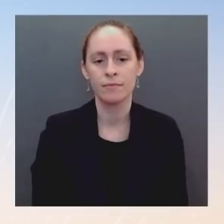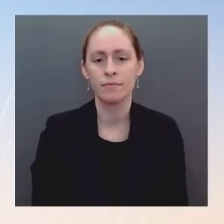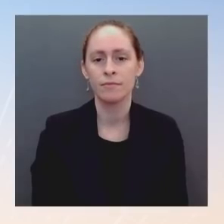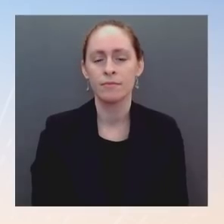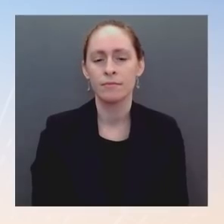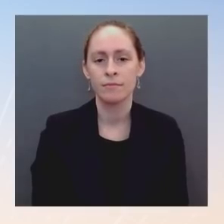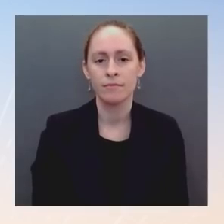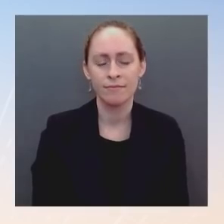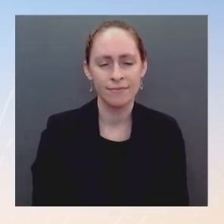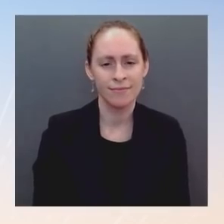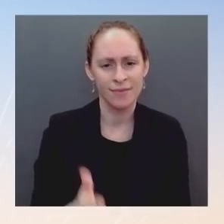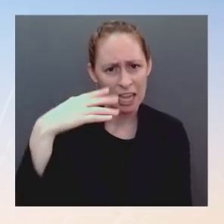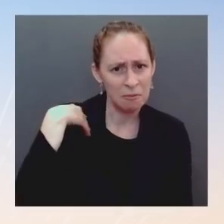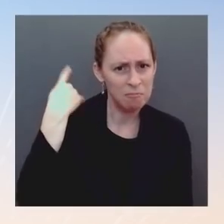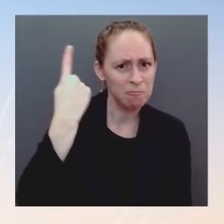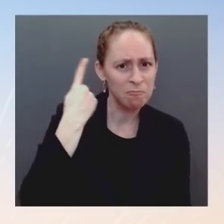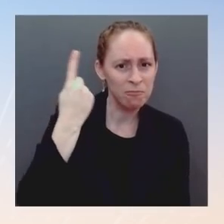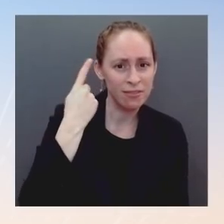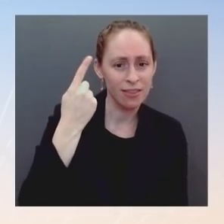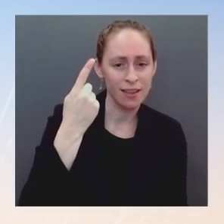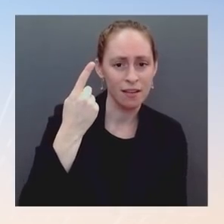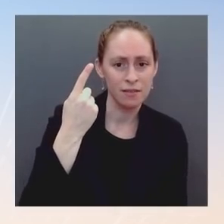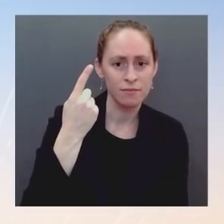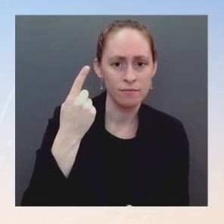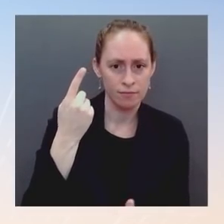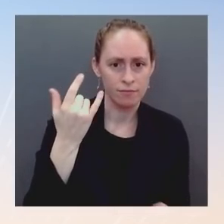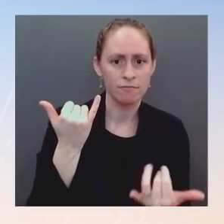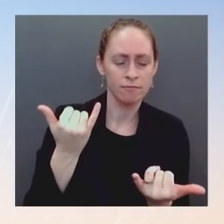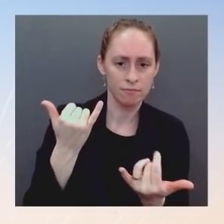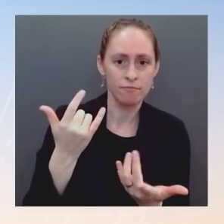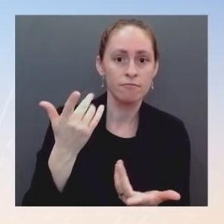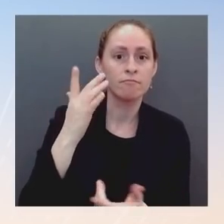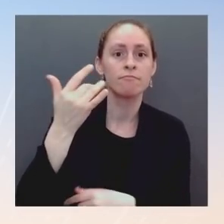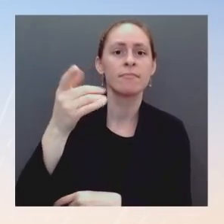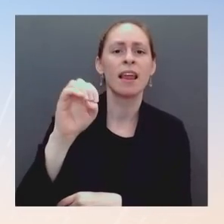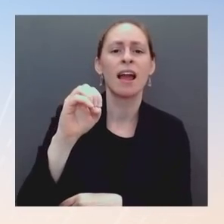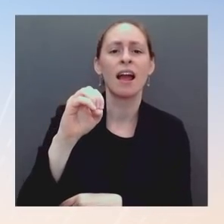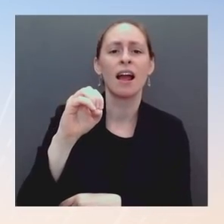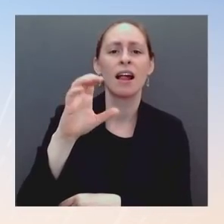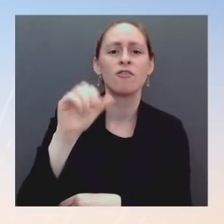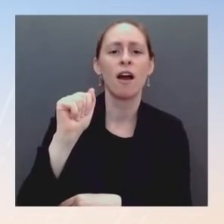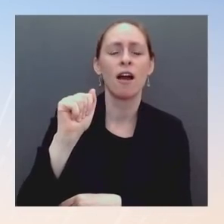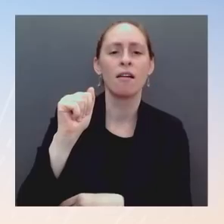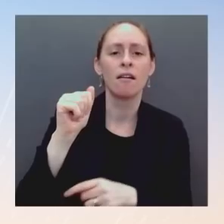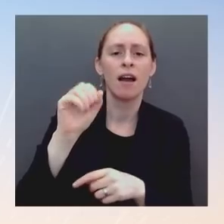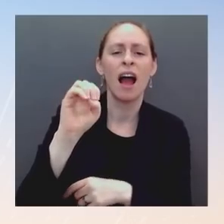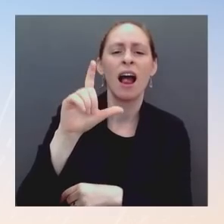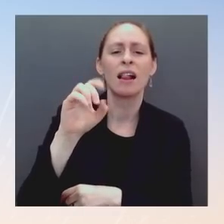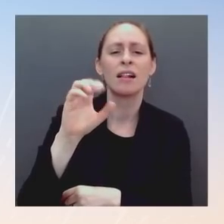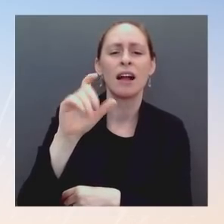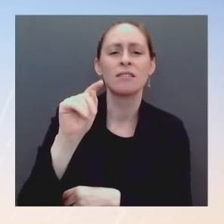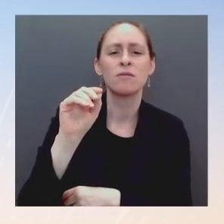but there is perhaps new urgency, given the former President's comments at that rally and in the statement where he appeared to admit